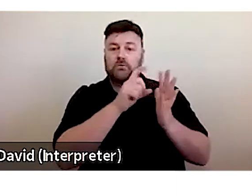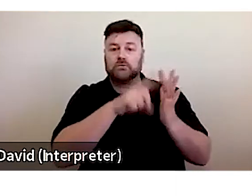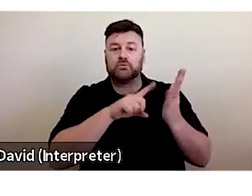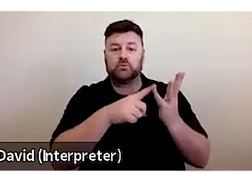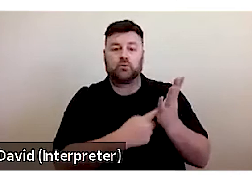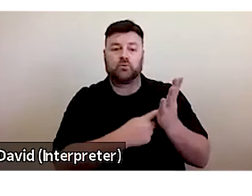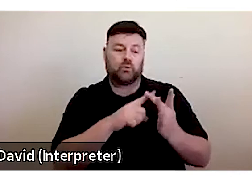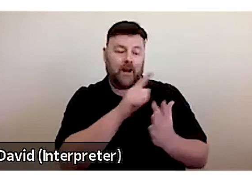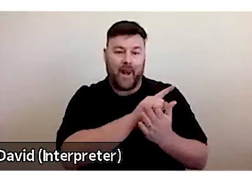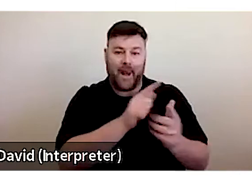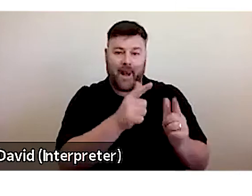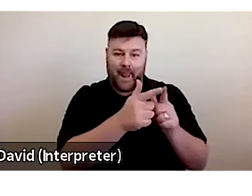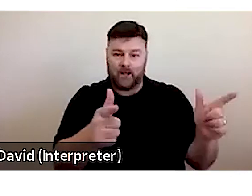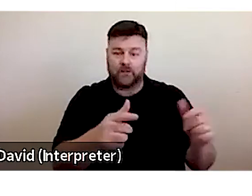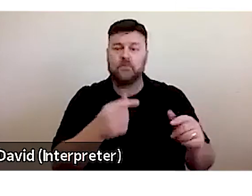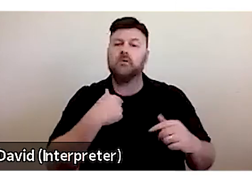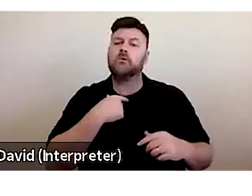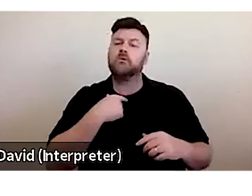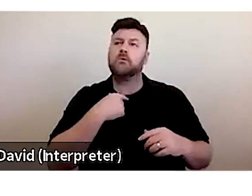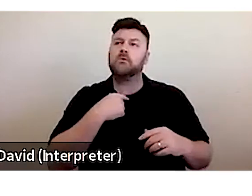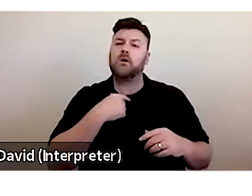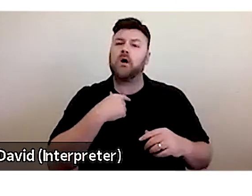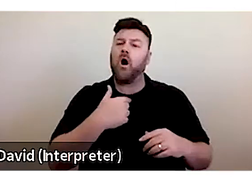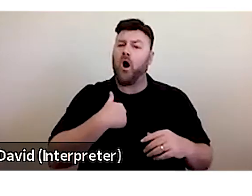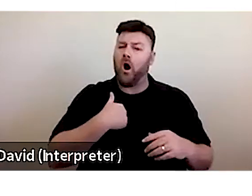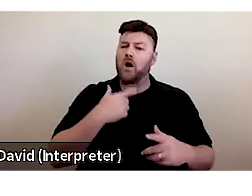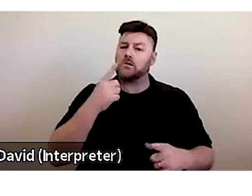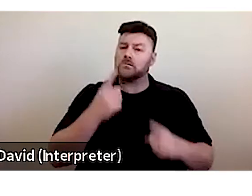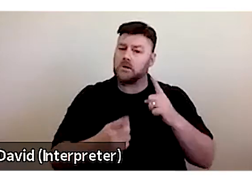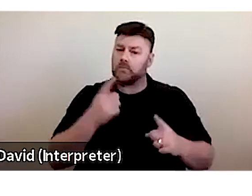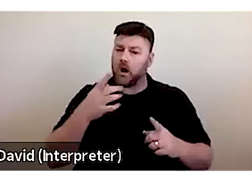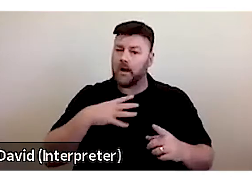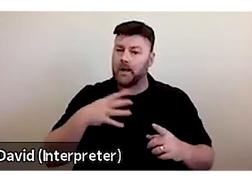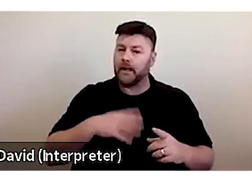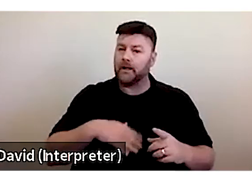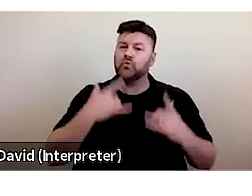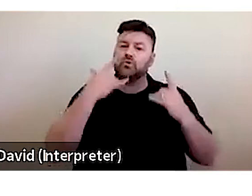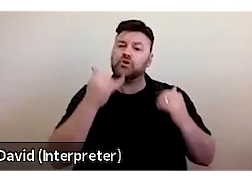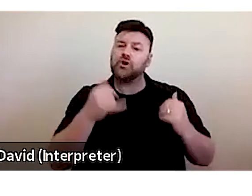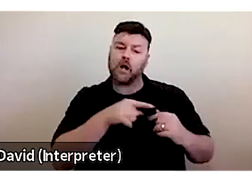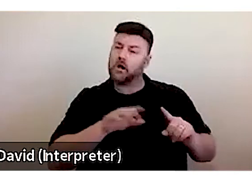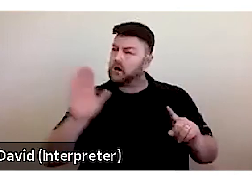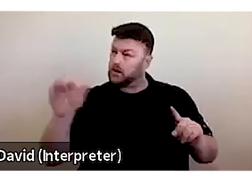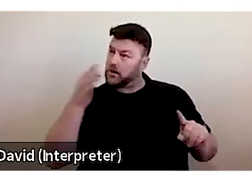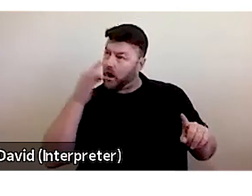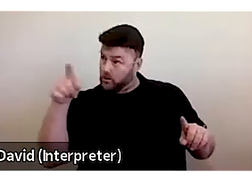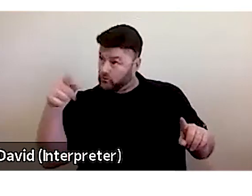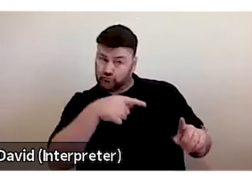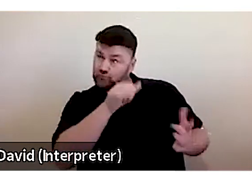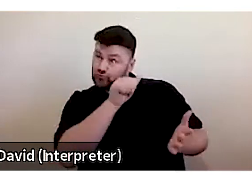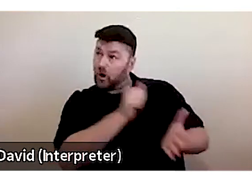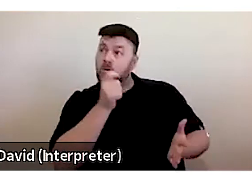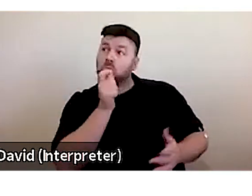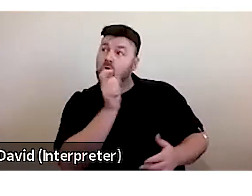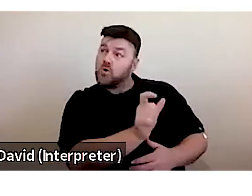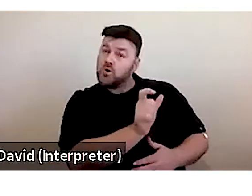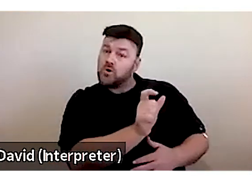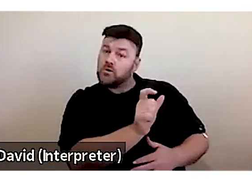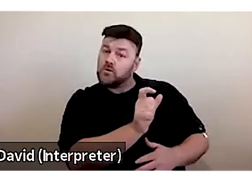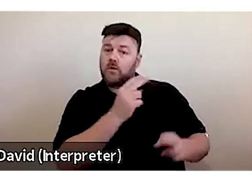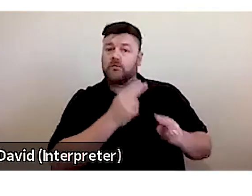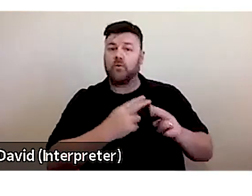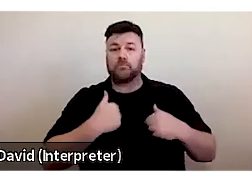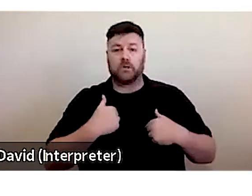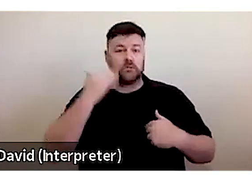I need to be sure that I'm using the specific gender and that my